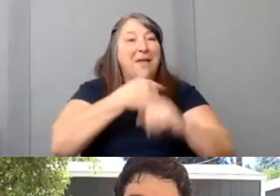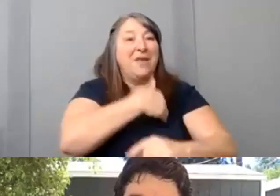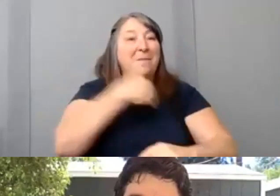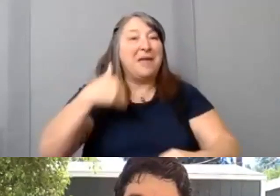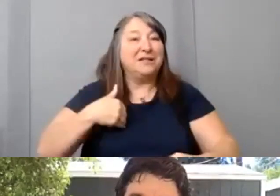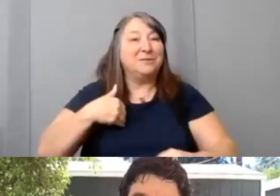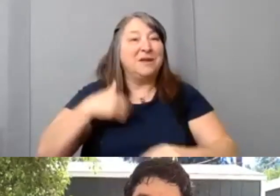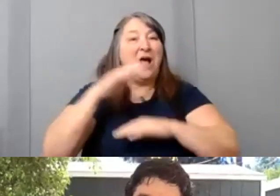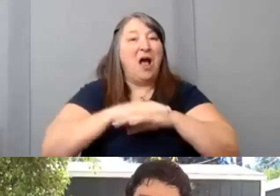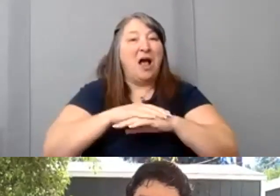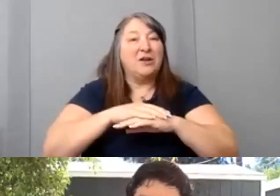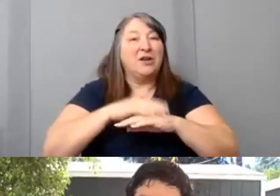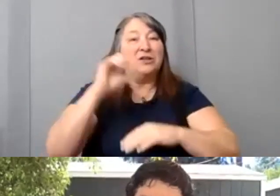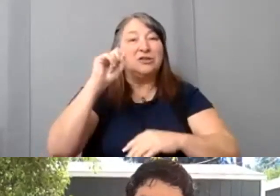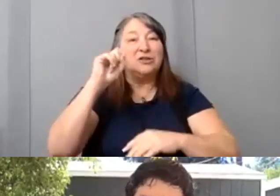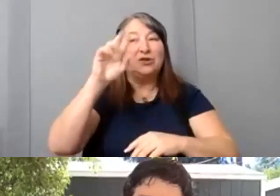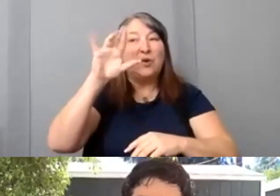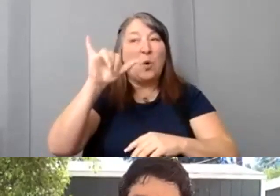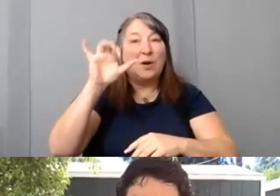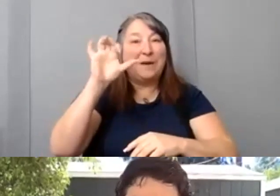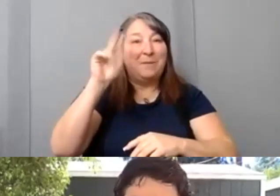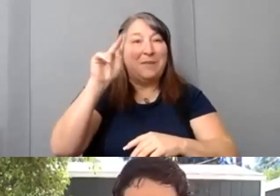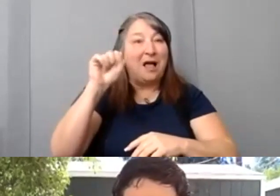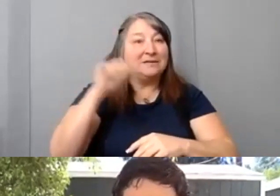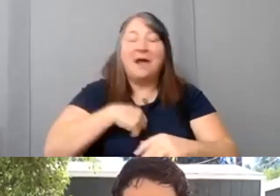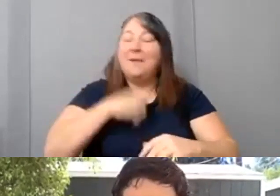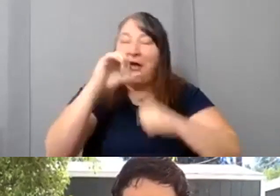storyblocks.com I'm not advertising for them at all.